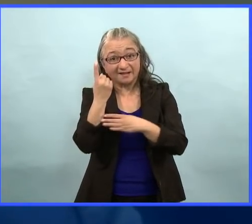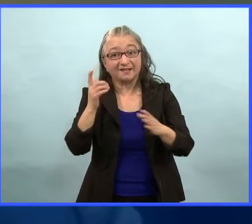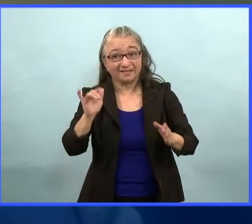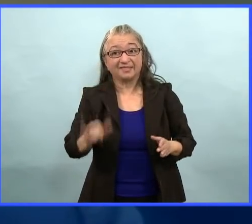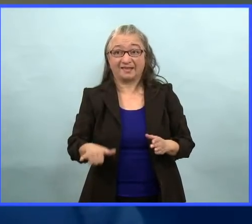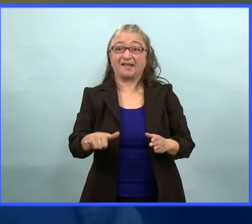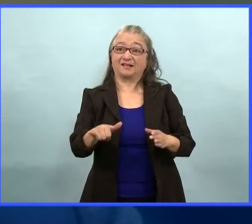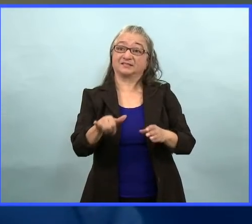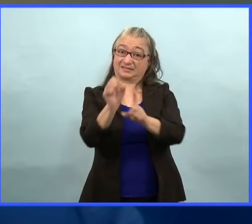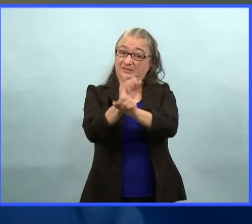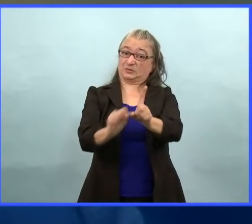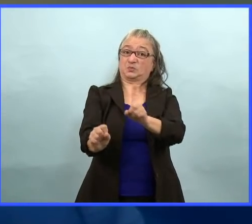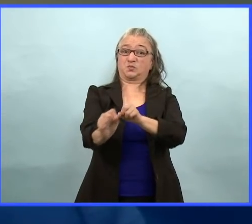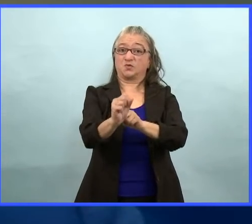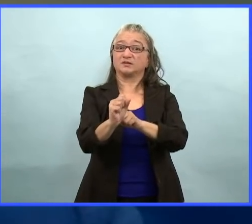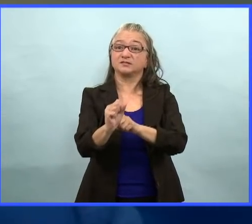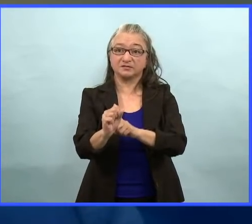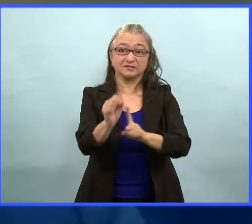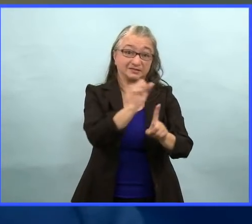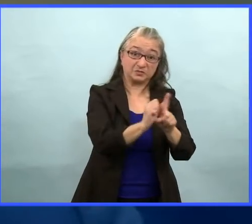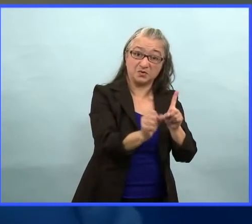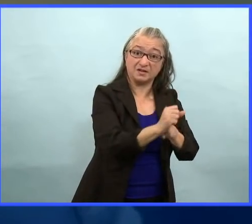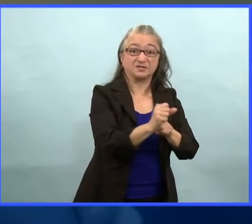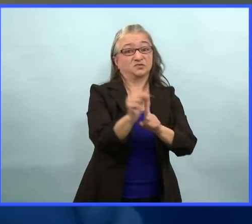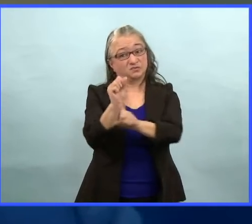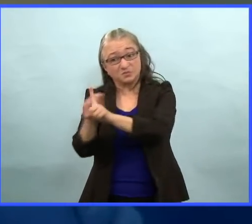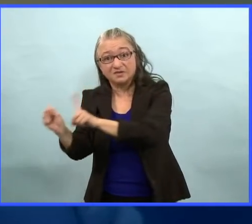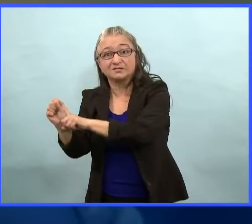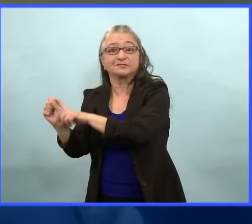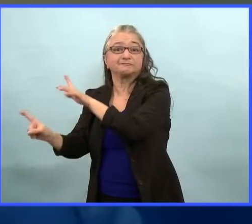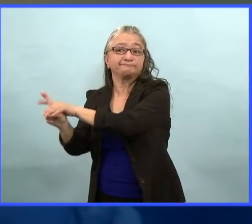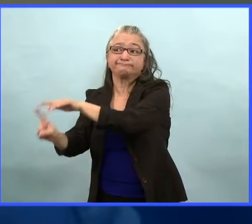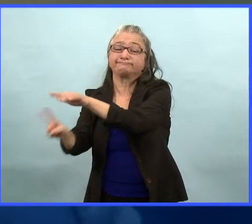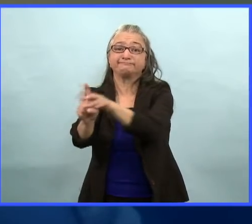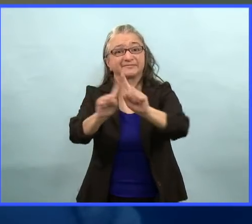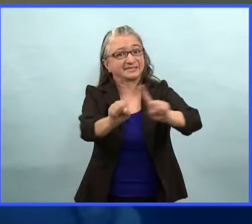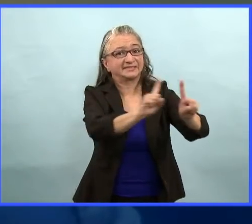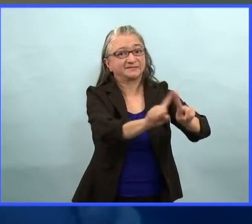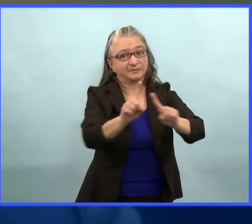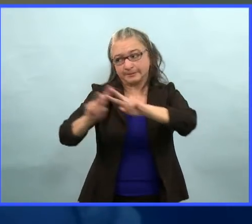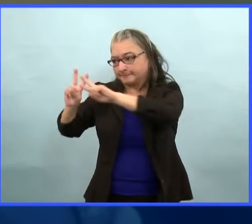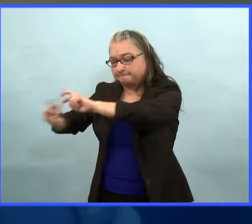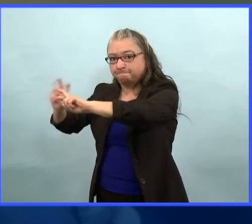are being identified uh in order that we can return to a more operational state as quickly